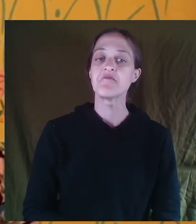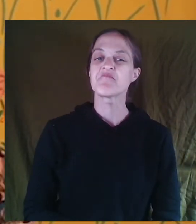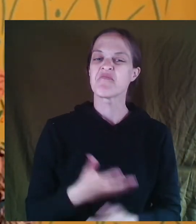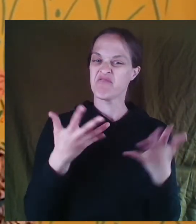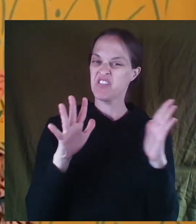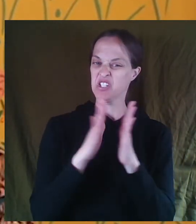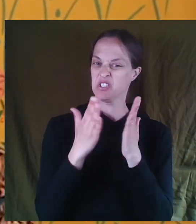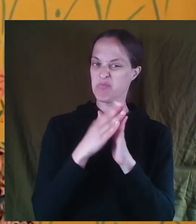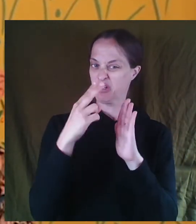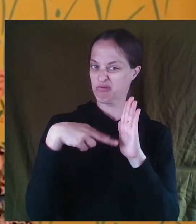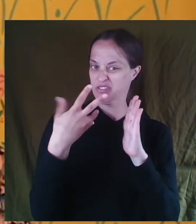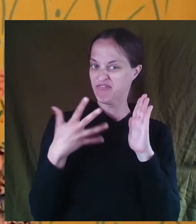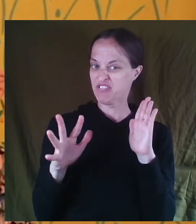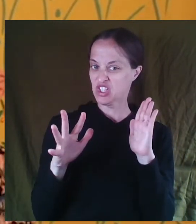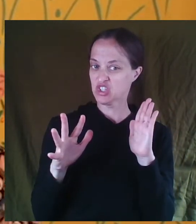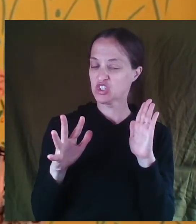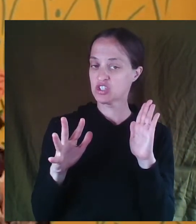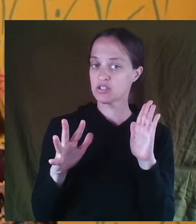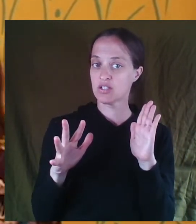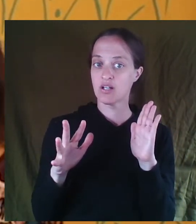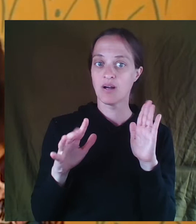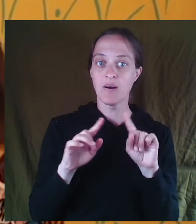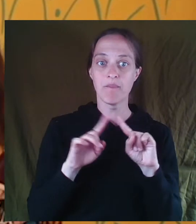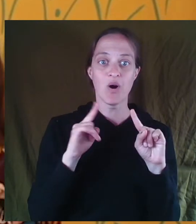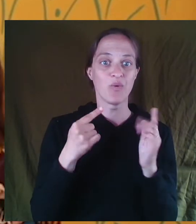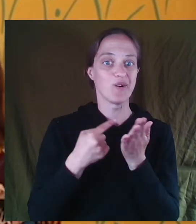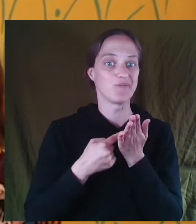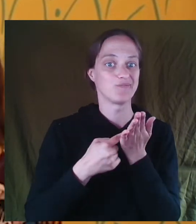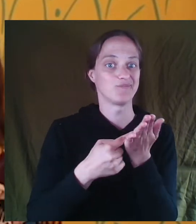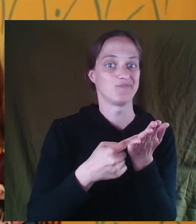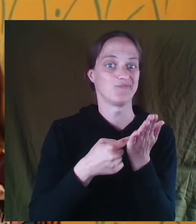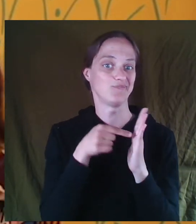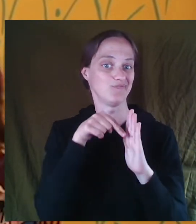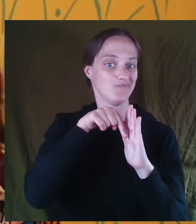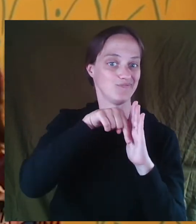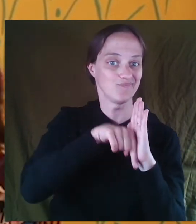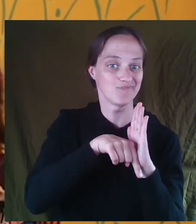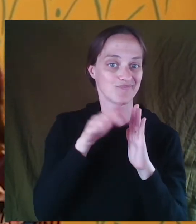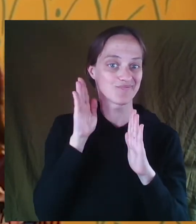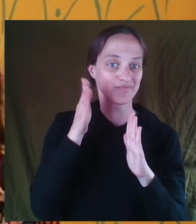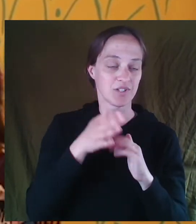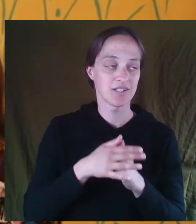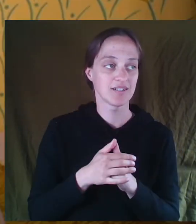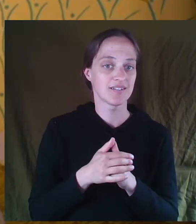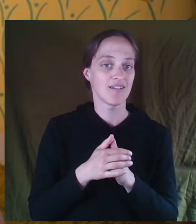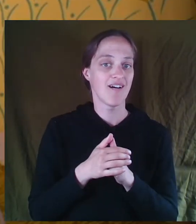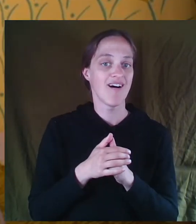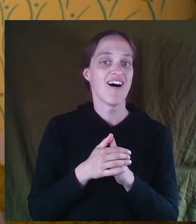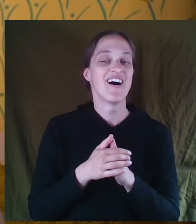Now that we have read "Bend and Stretch," we're gonna go a little bit deeper into the book.